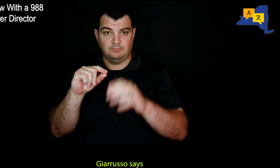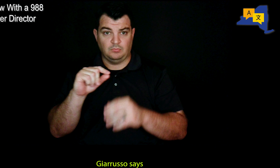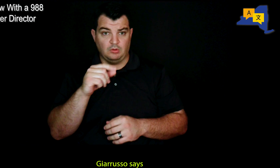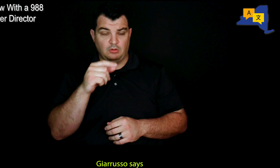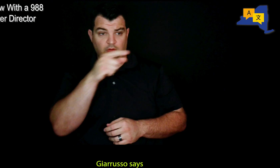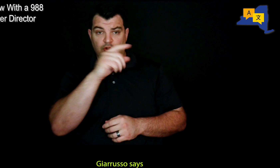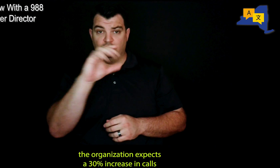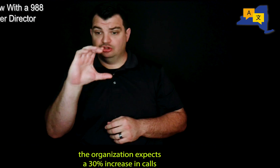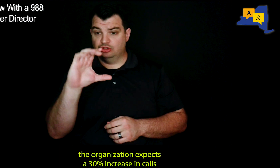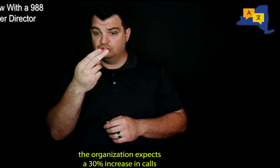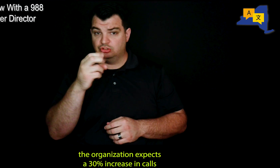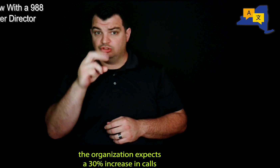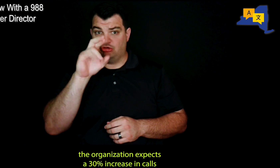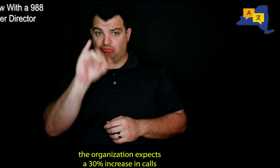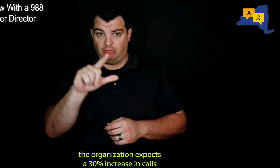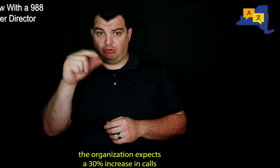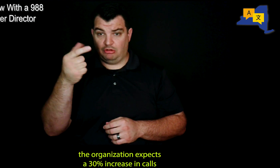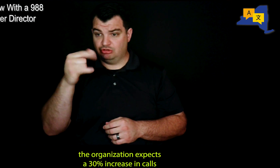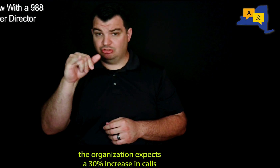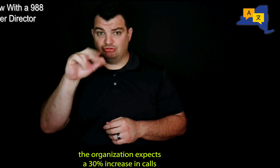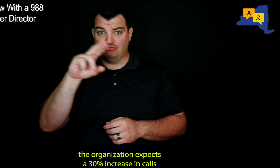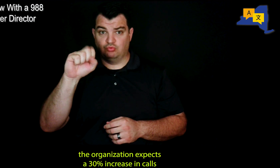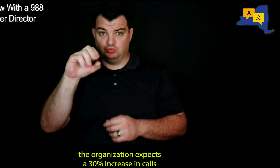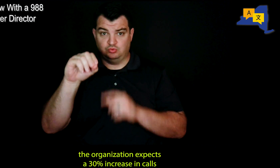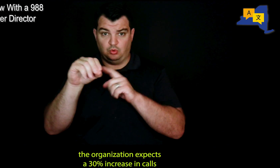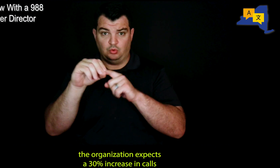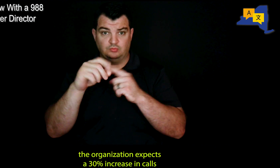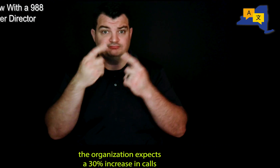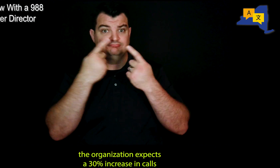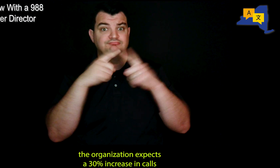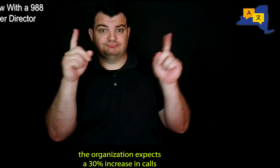Giarrusso says the organization expects a 30% increase in calls